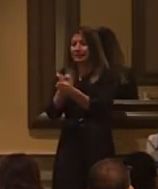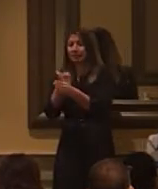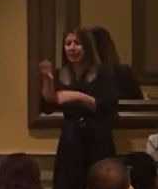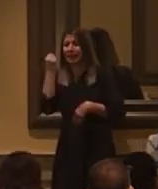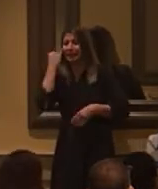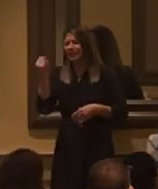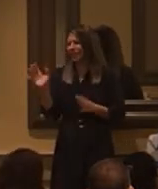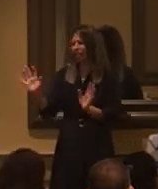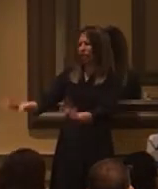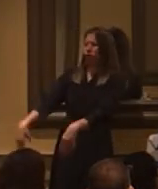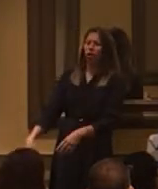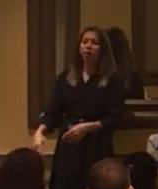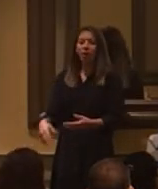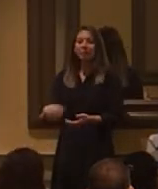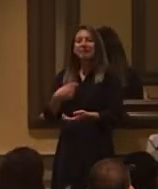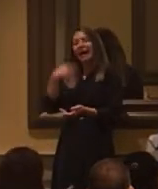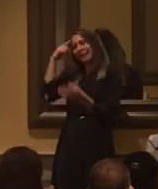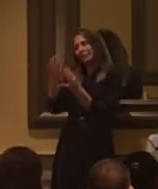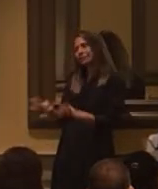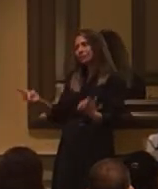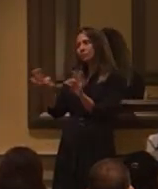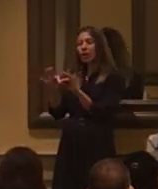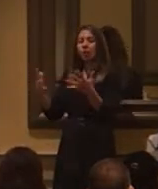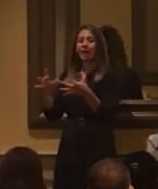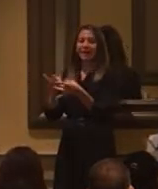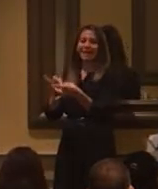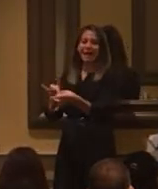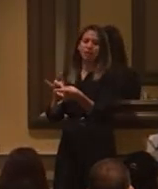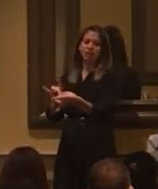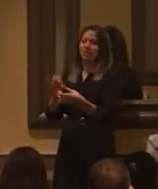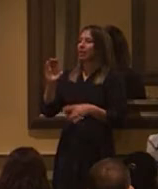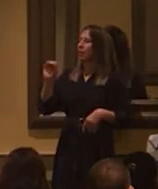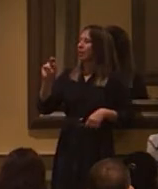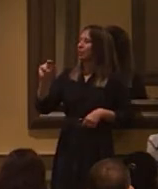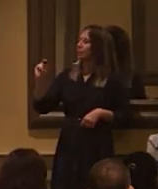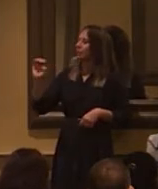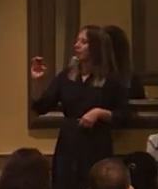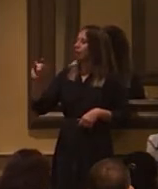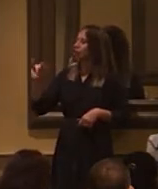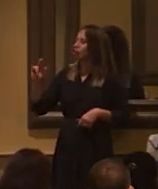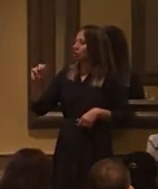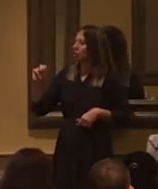So I think the key was connection, being connected to students really knowing